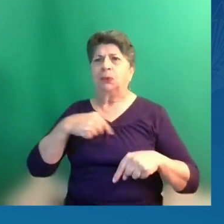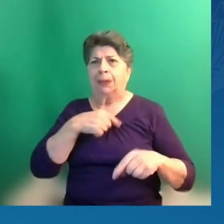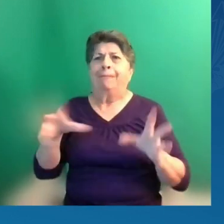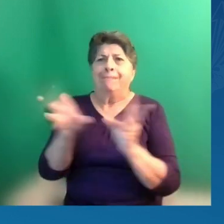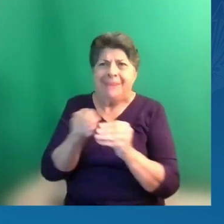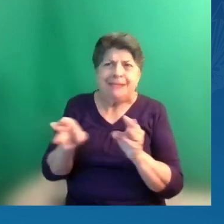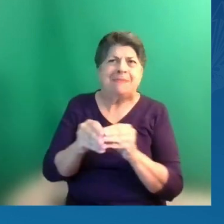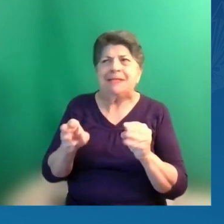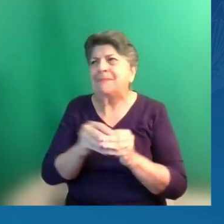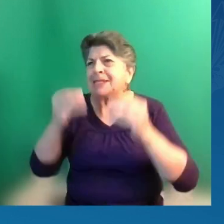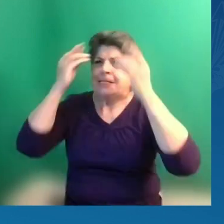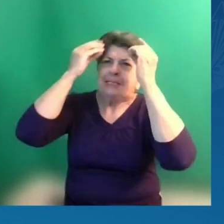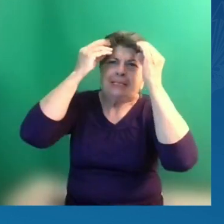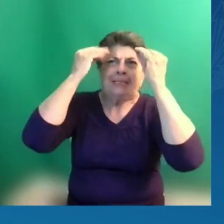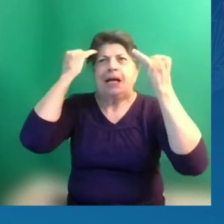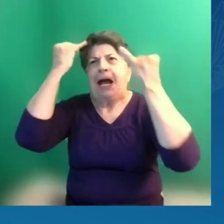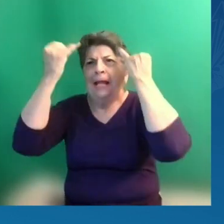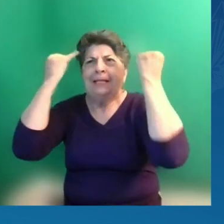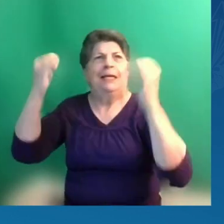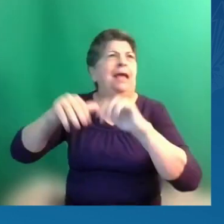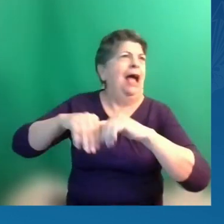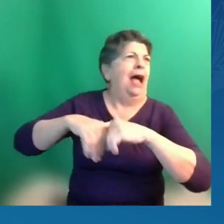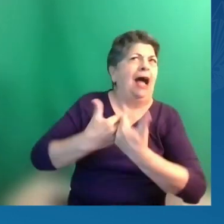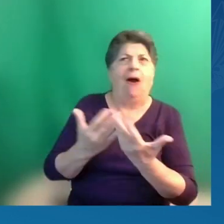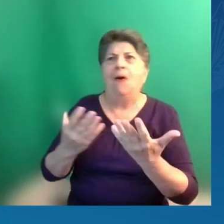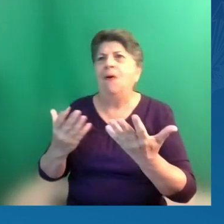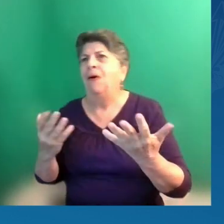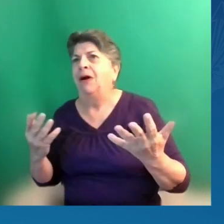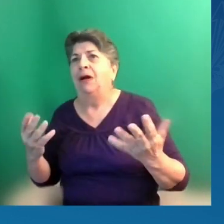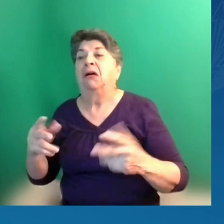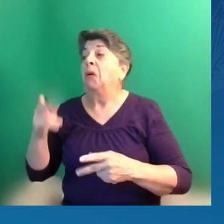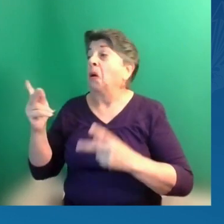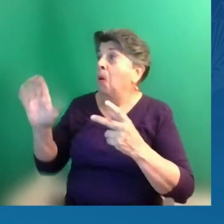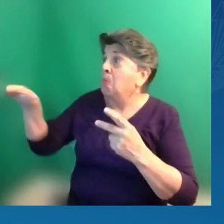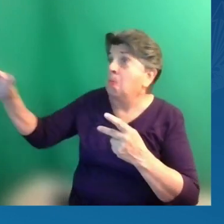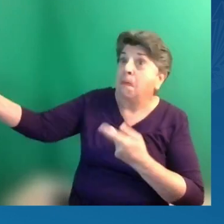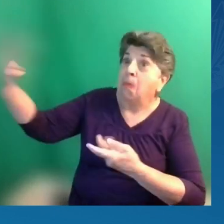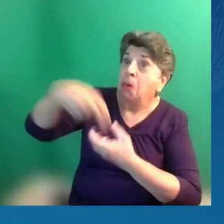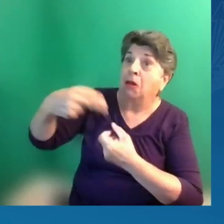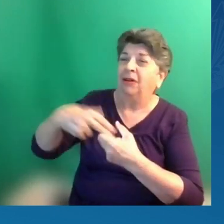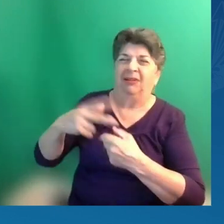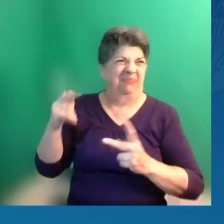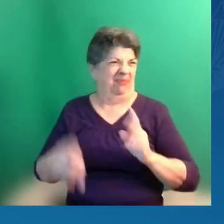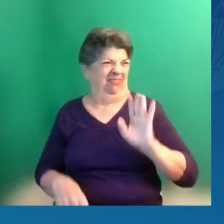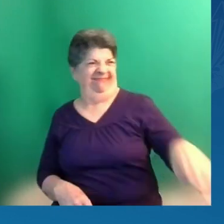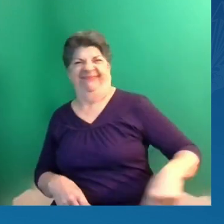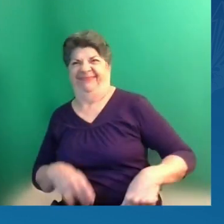And people laughed it off. "Oh, is that a serious issue? Is that -- is there really a connection there?"